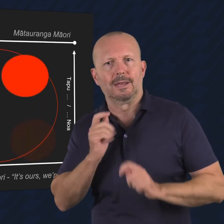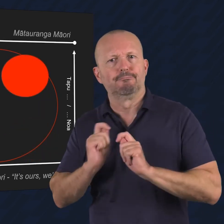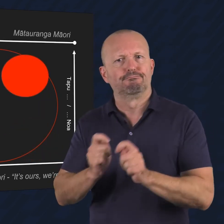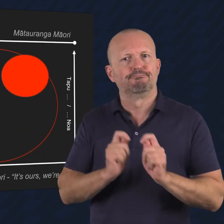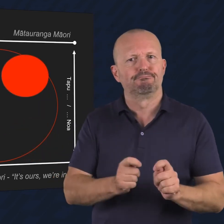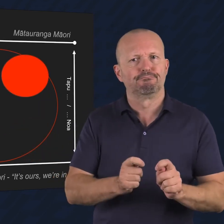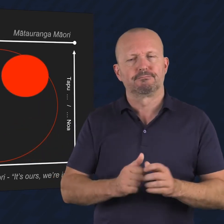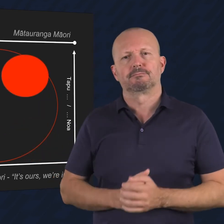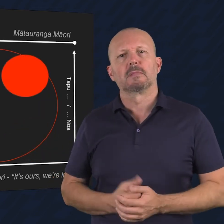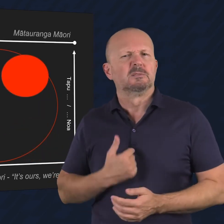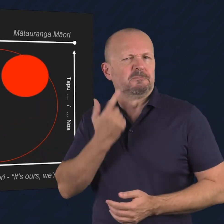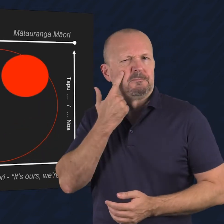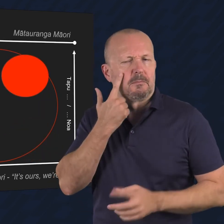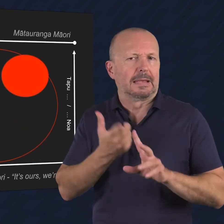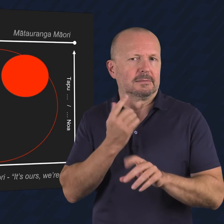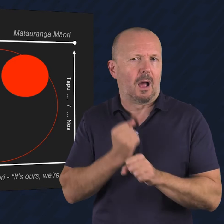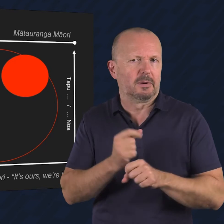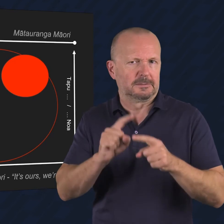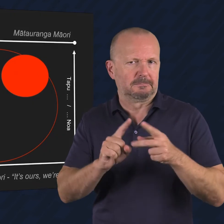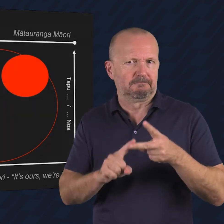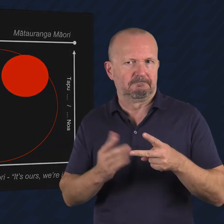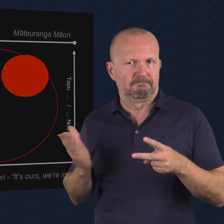So, let's turn now and look at a few examples.